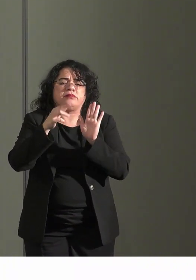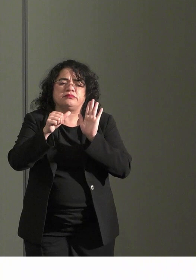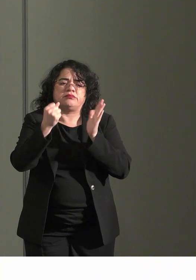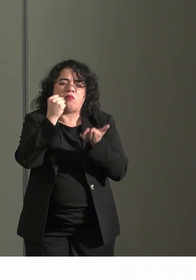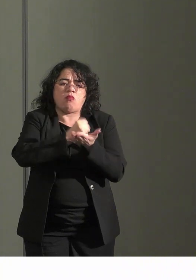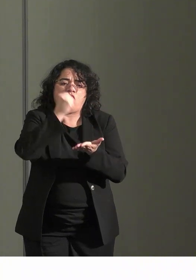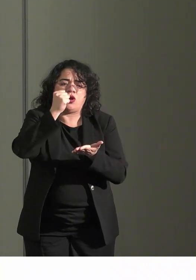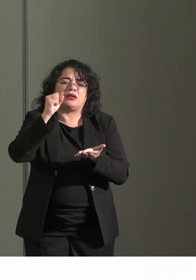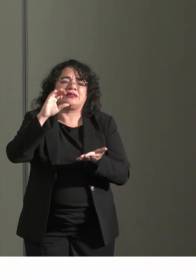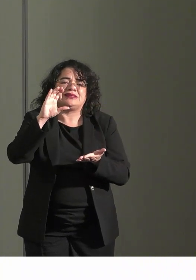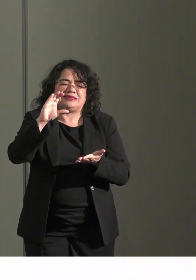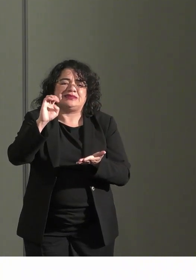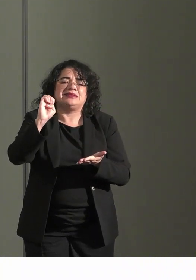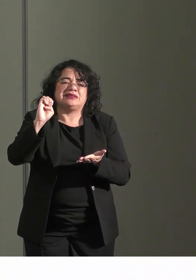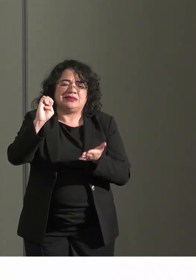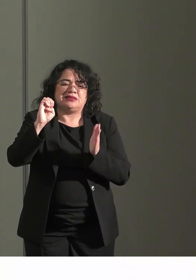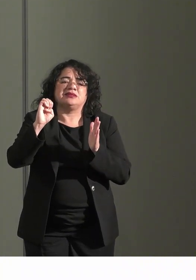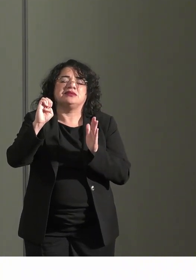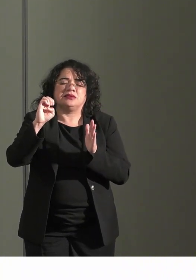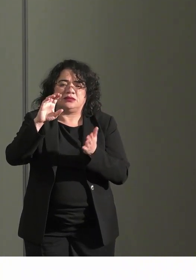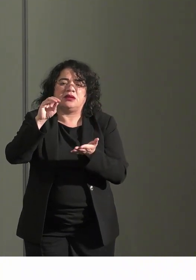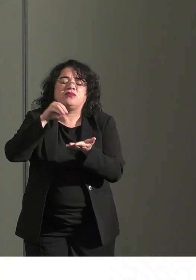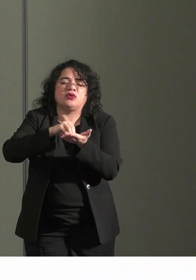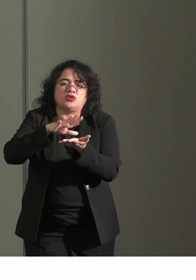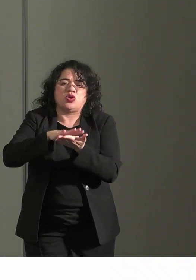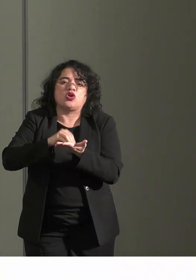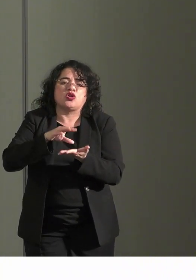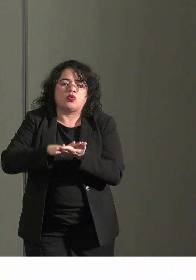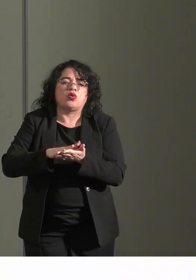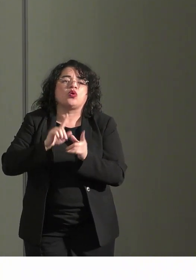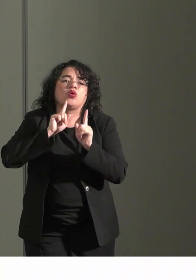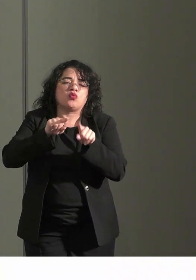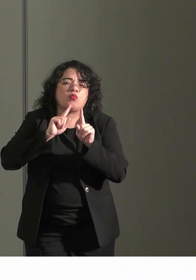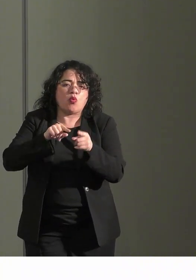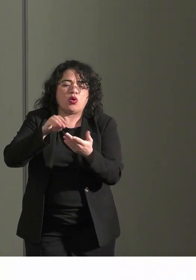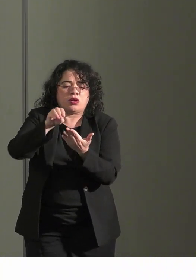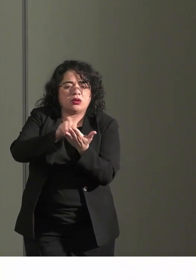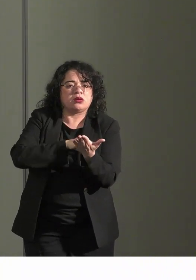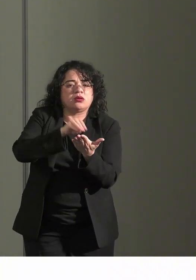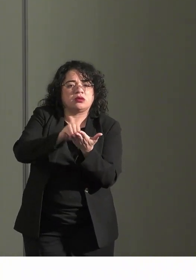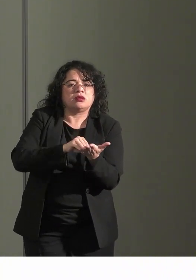to maintain documentation. There are certain reporting obligations you find out you learn